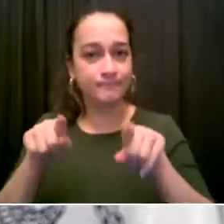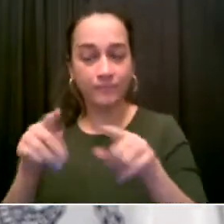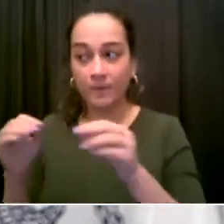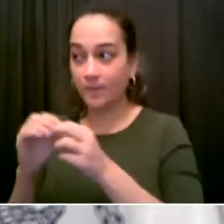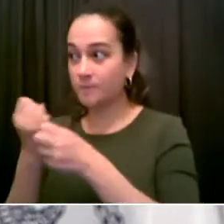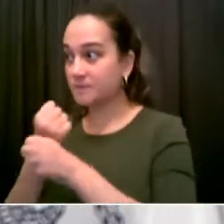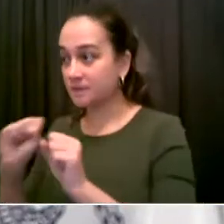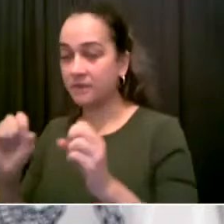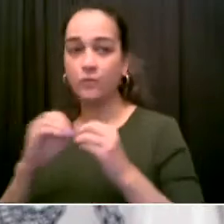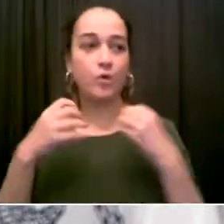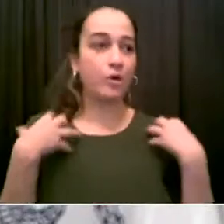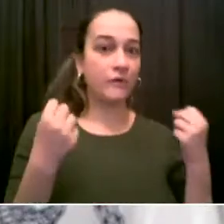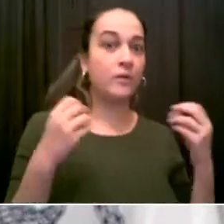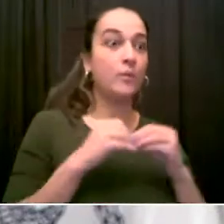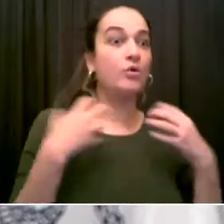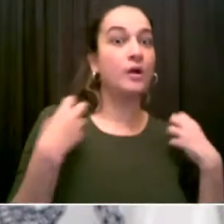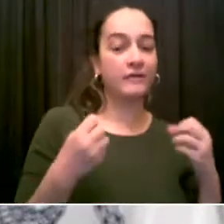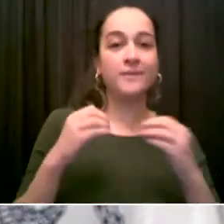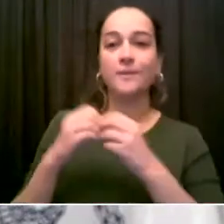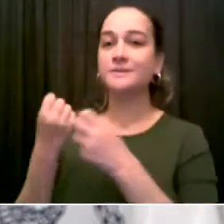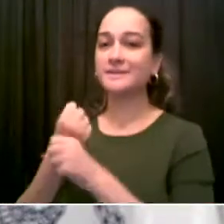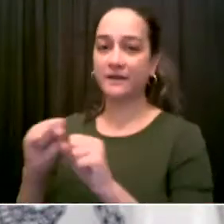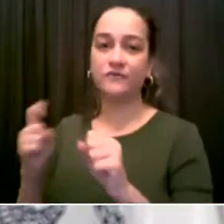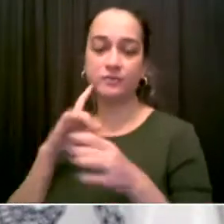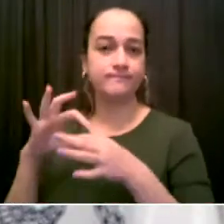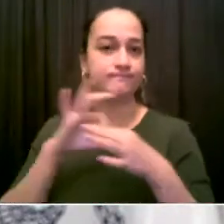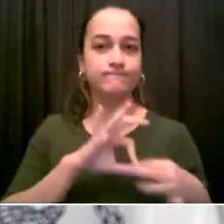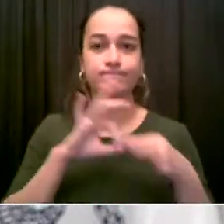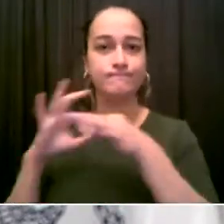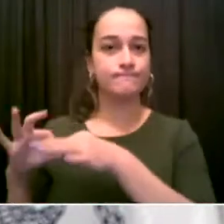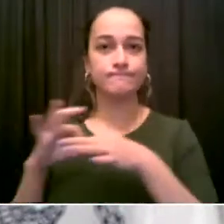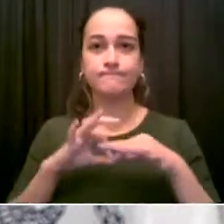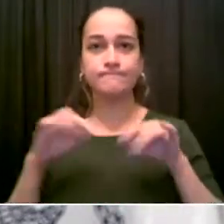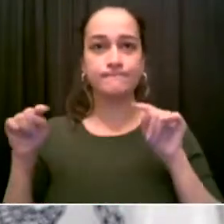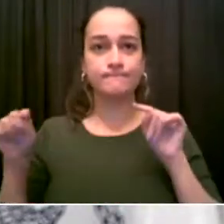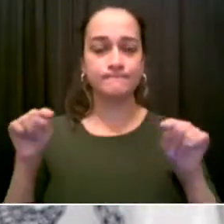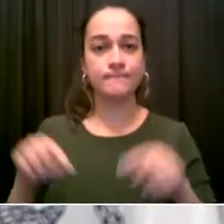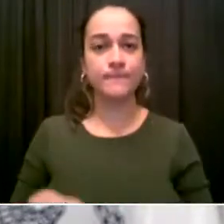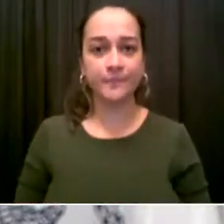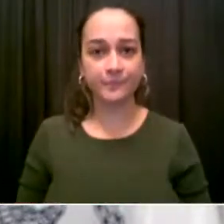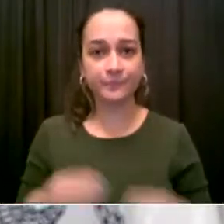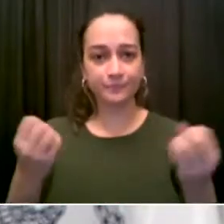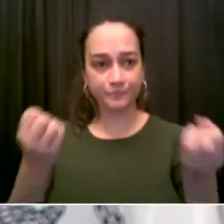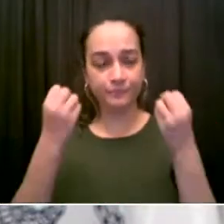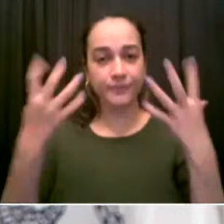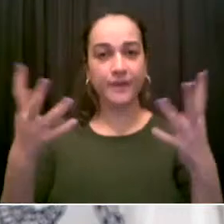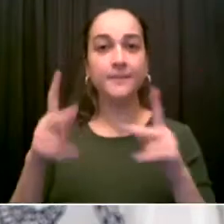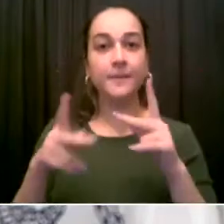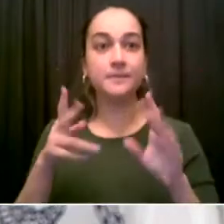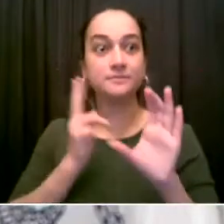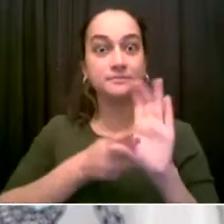AND MORE JOBS AND MORE AND MORE PEOPLE ON THE SUBWAY. THE MORE PEOPLE ON